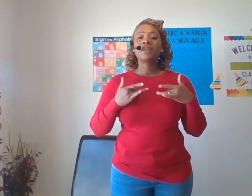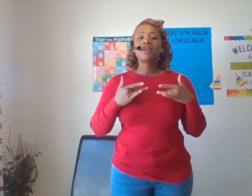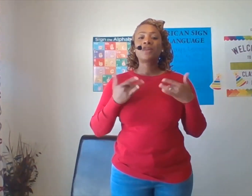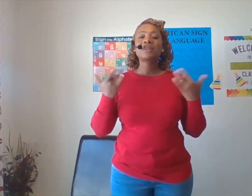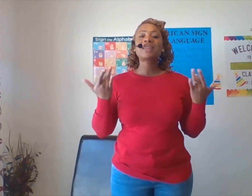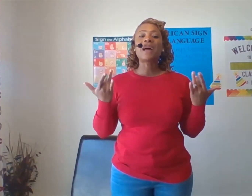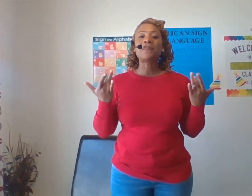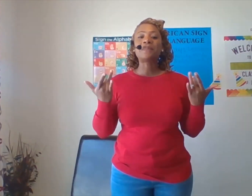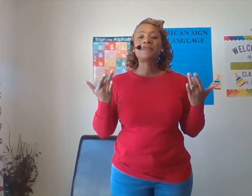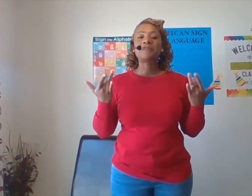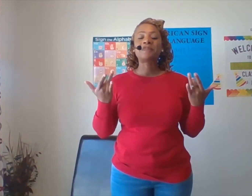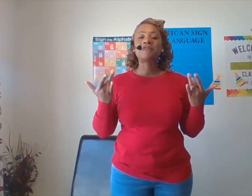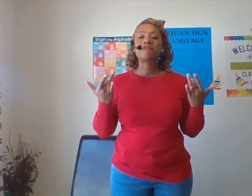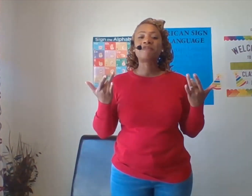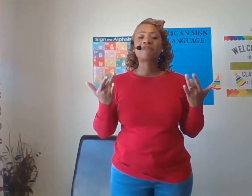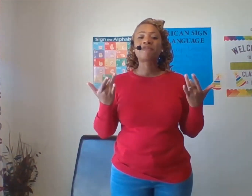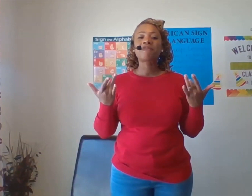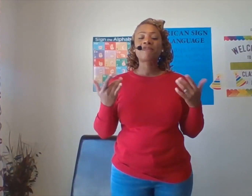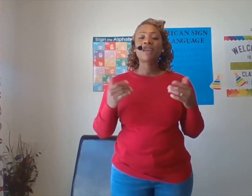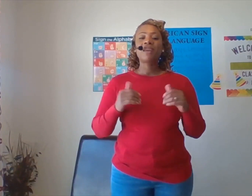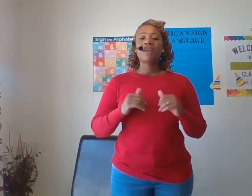what's up